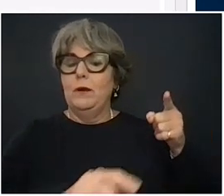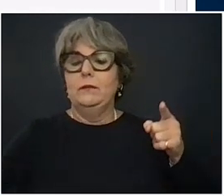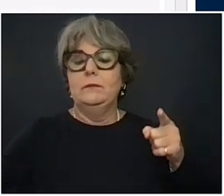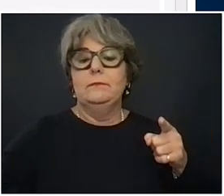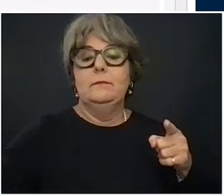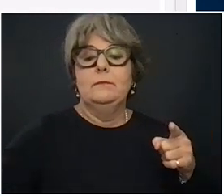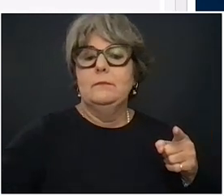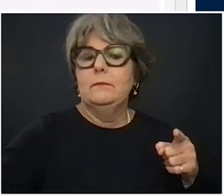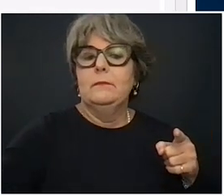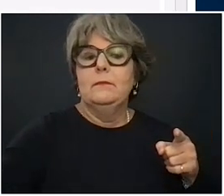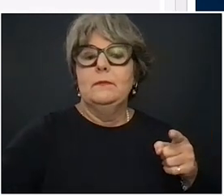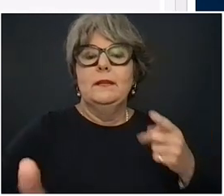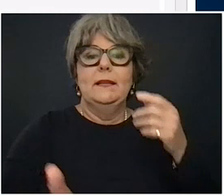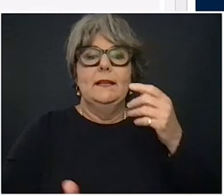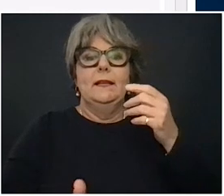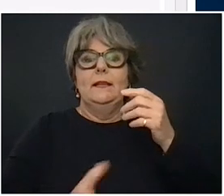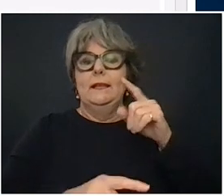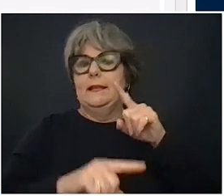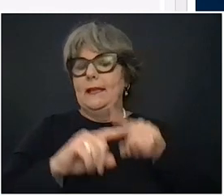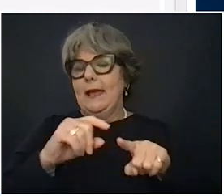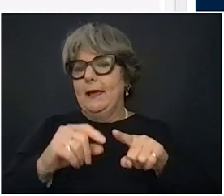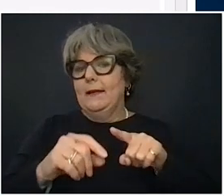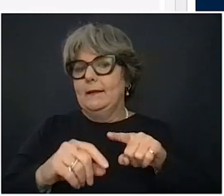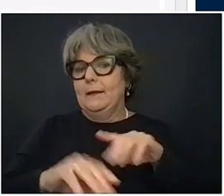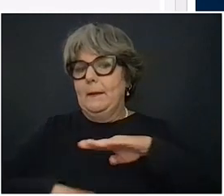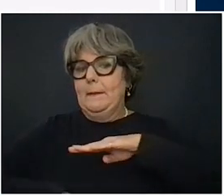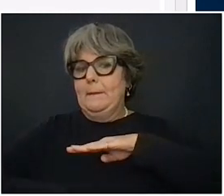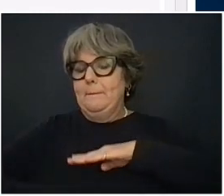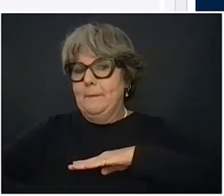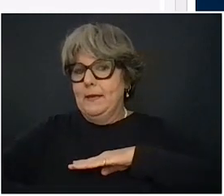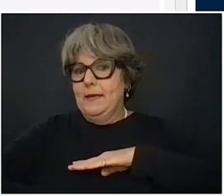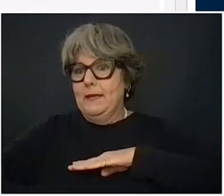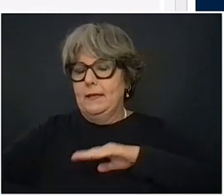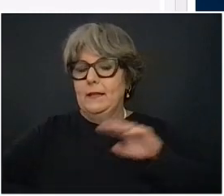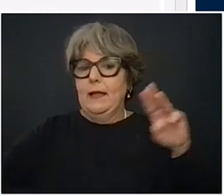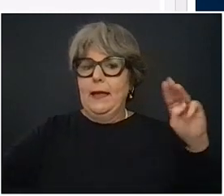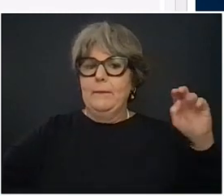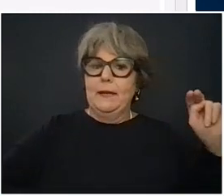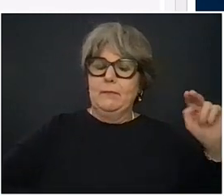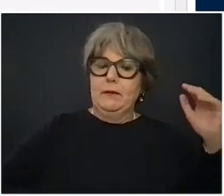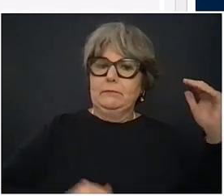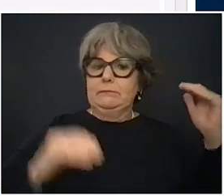both a minimal standard and setting loftier standards for ourselves around continuous and quality improvement, I